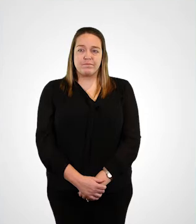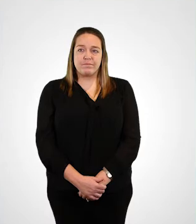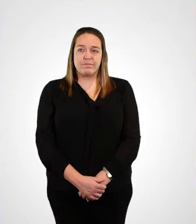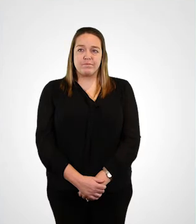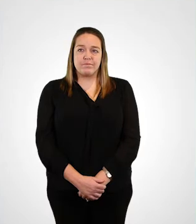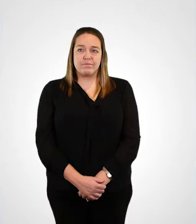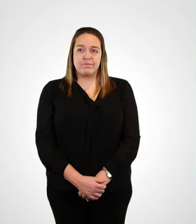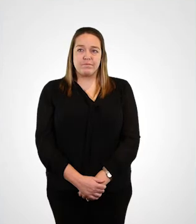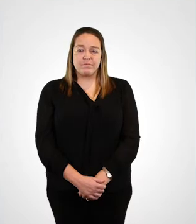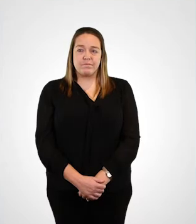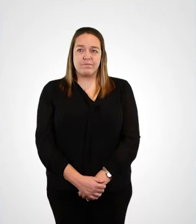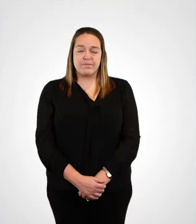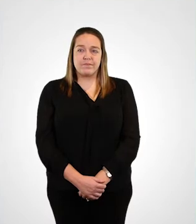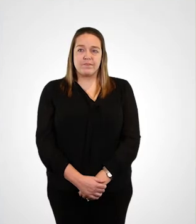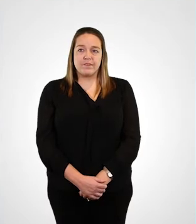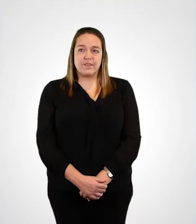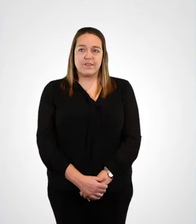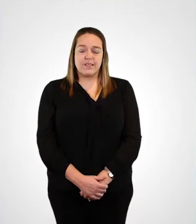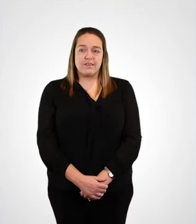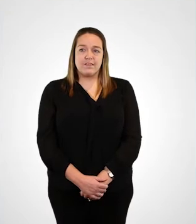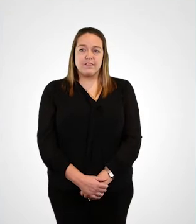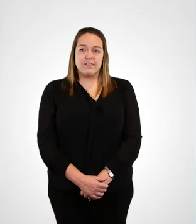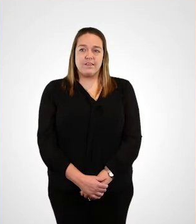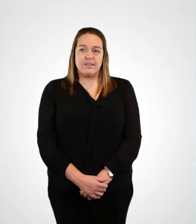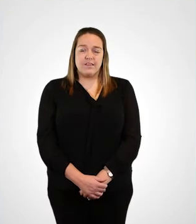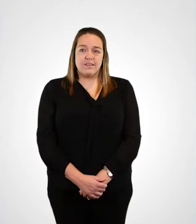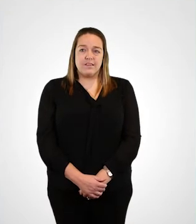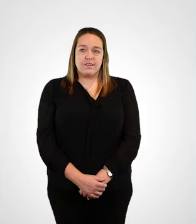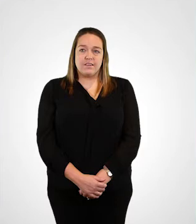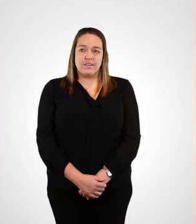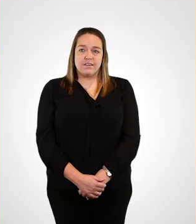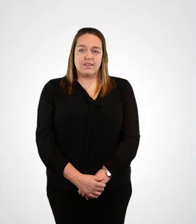I thought maybe she was hard plastic. So I was seeing that part a little bit different.